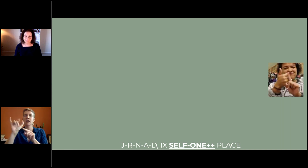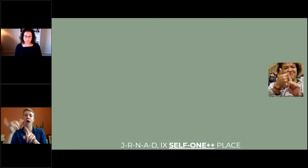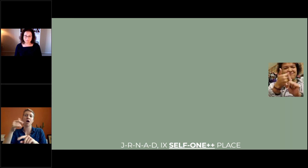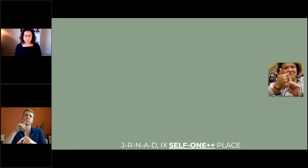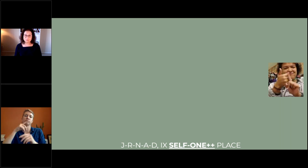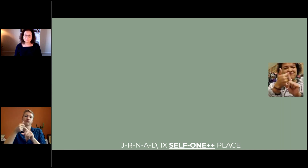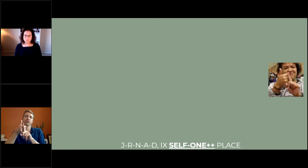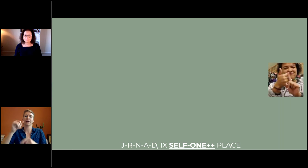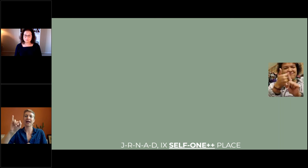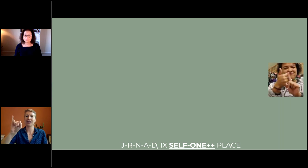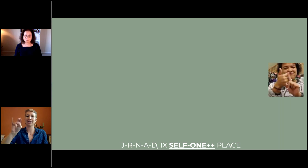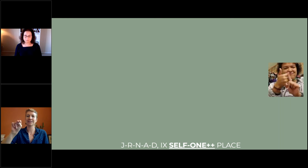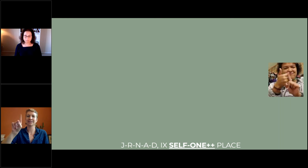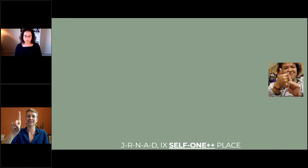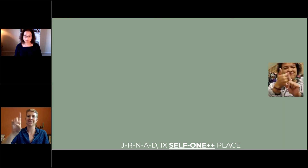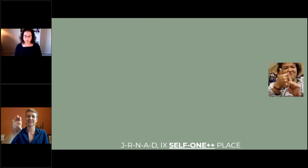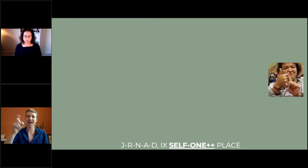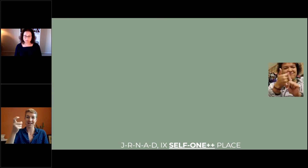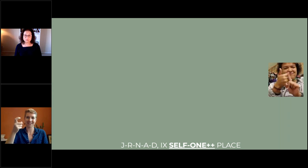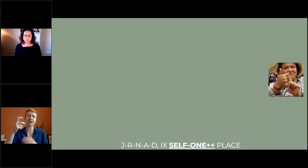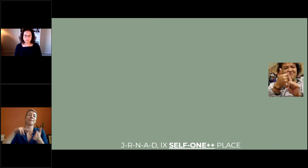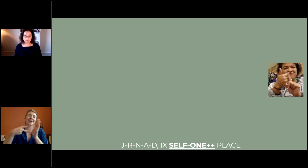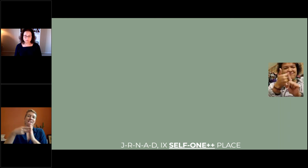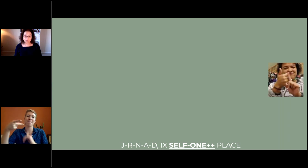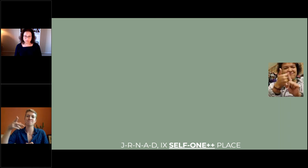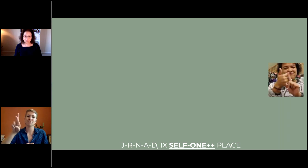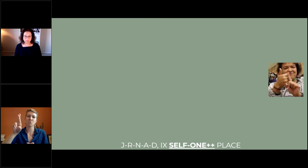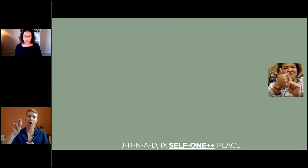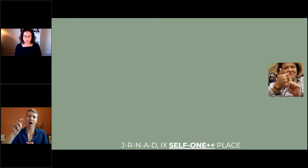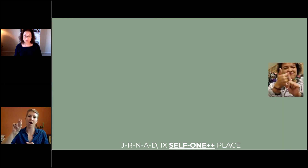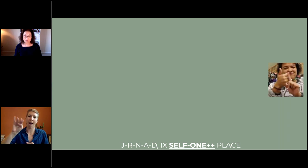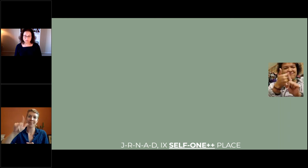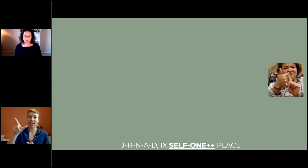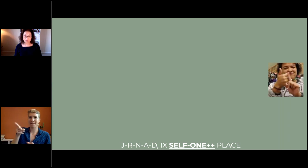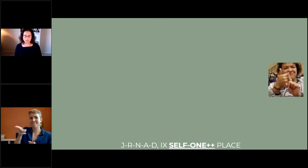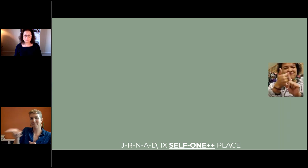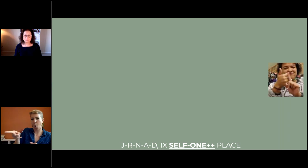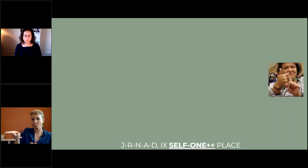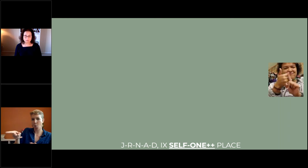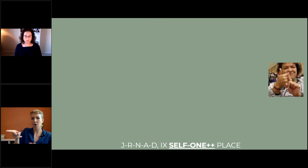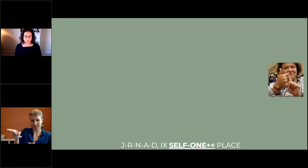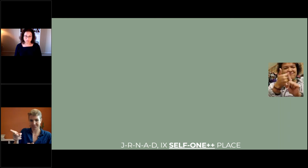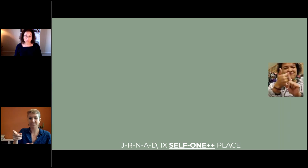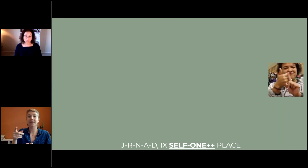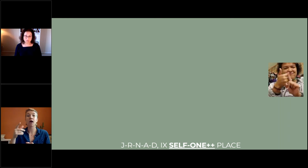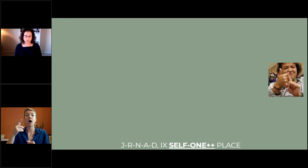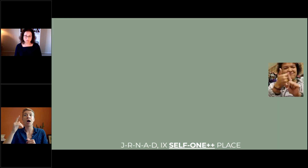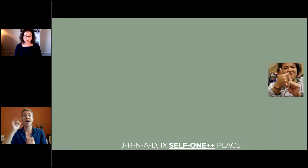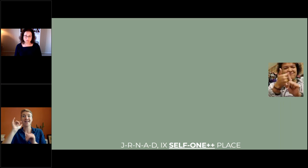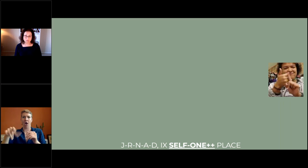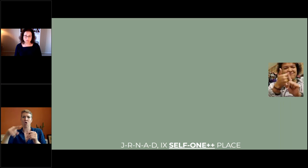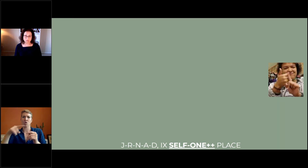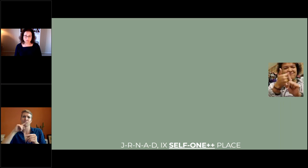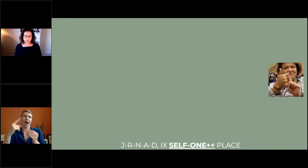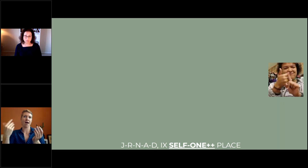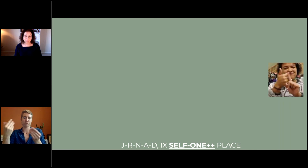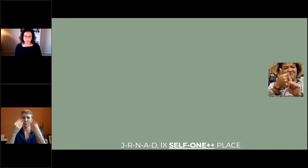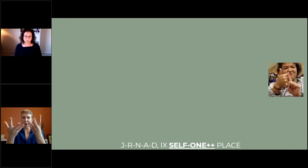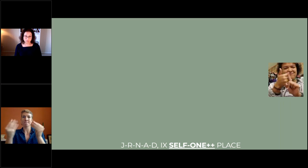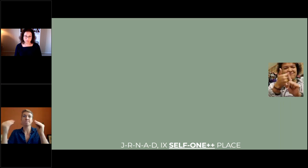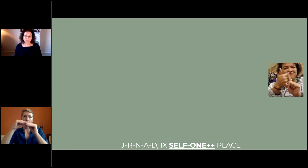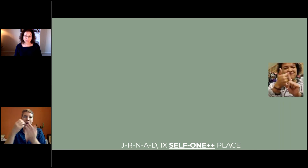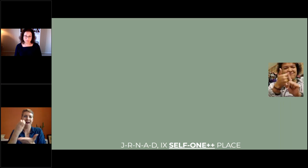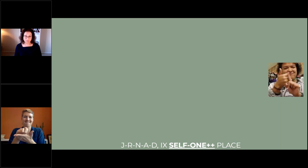And here you can see the gloss that is IX, which is the gloss for `index’, which is a pronominal point.